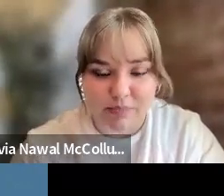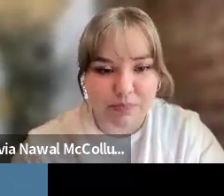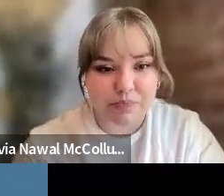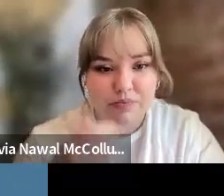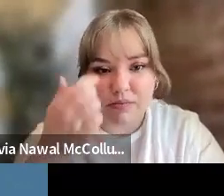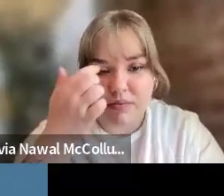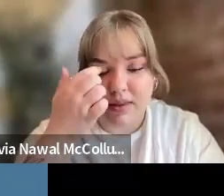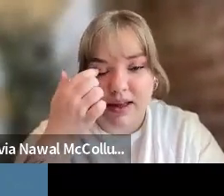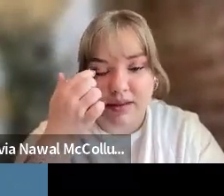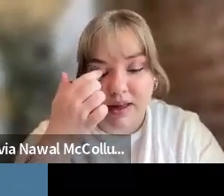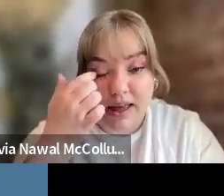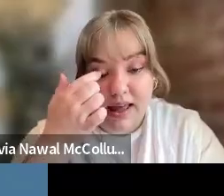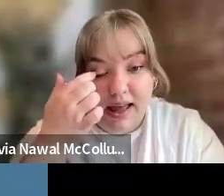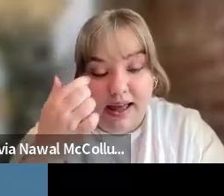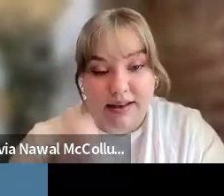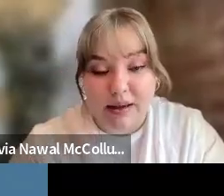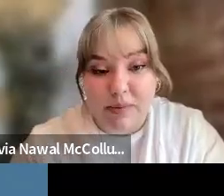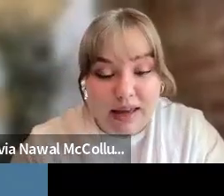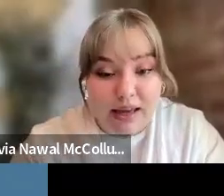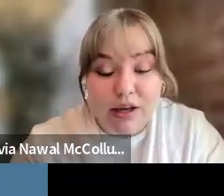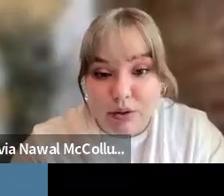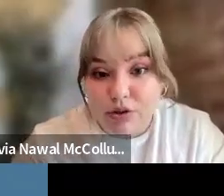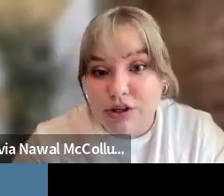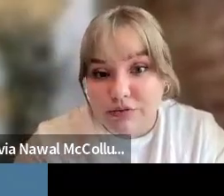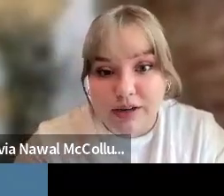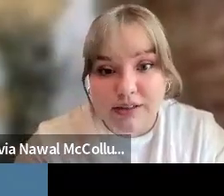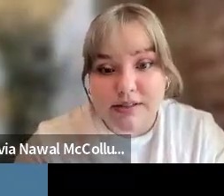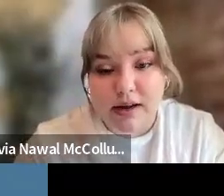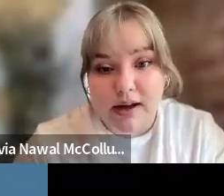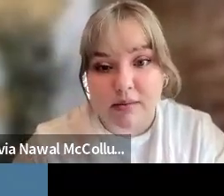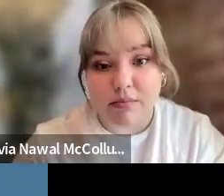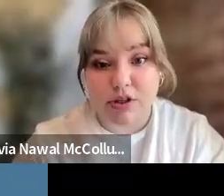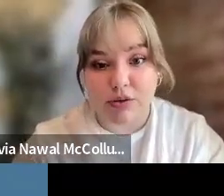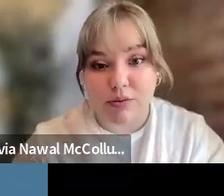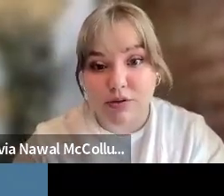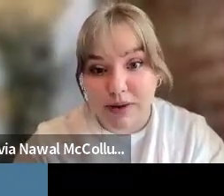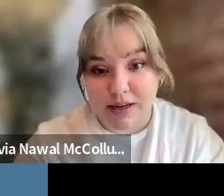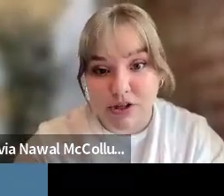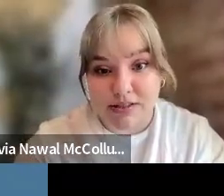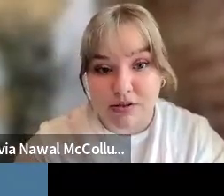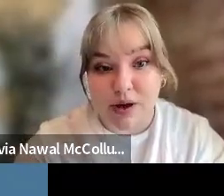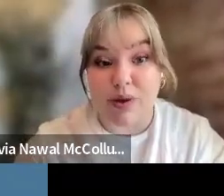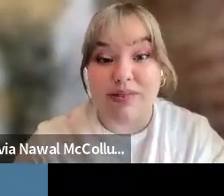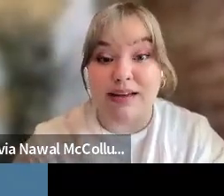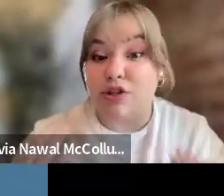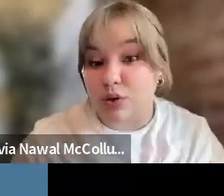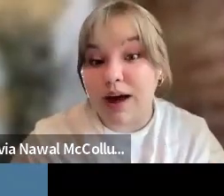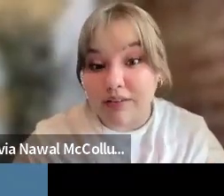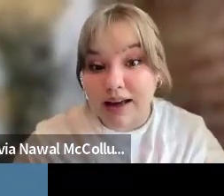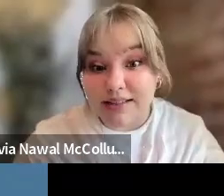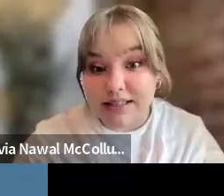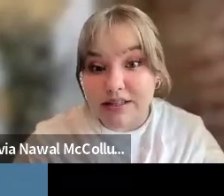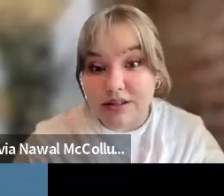for a lot of people as well, depending on the kinds of medications that they take, and so I